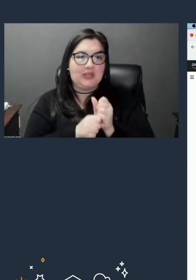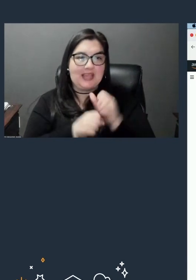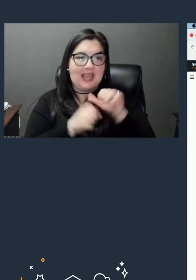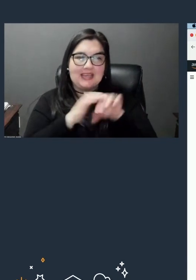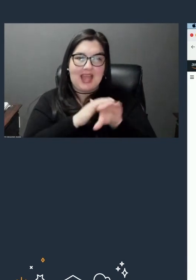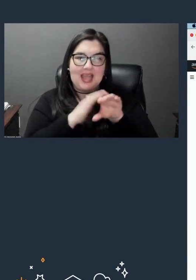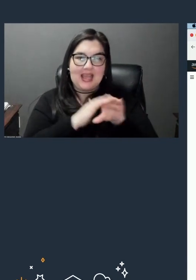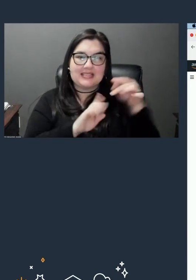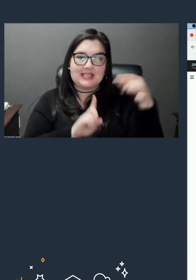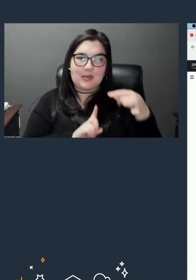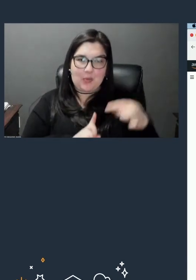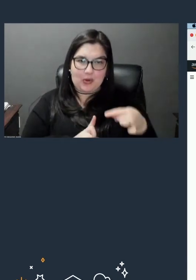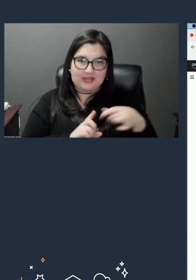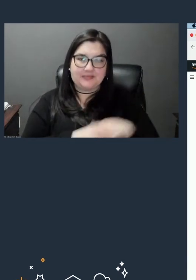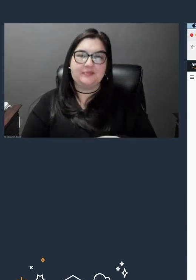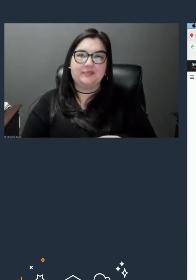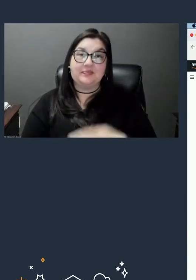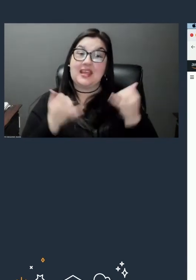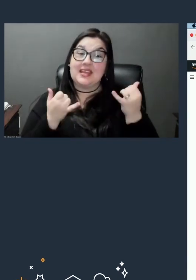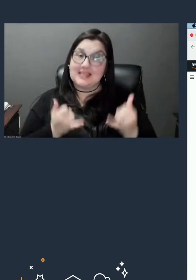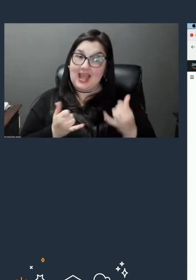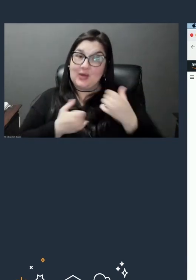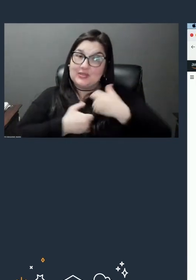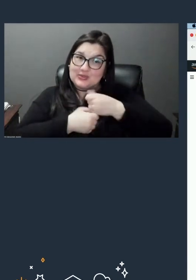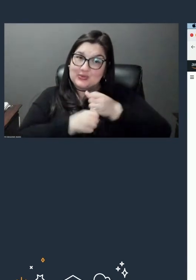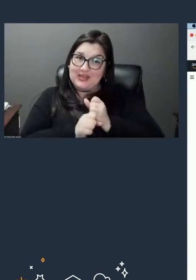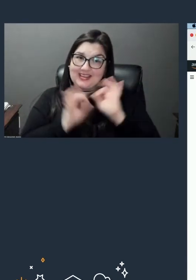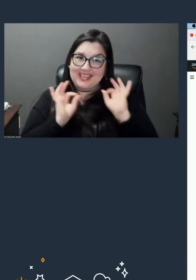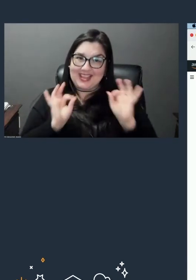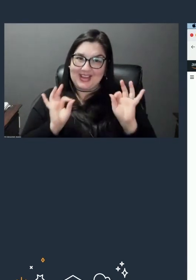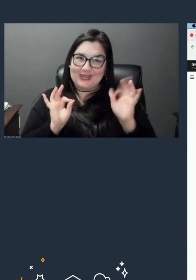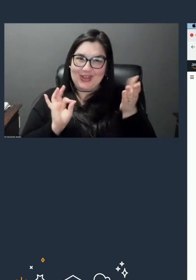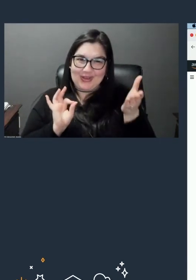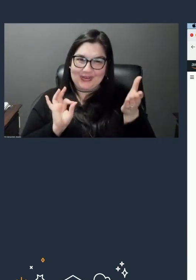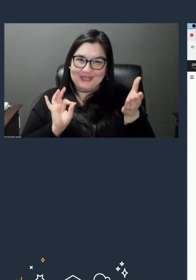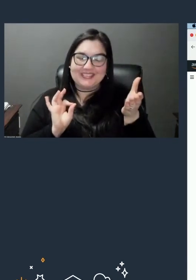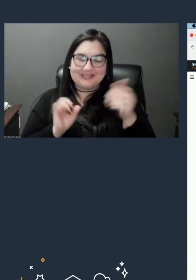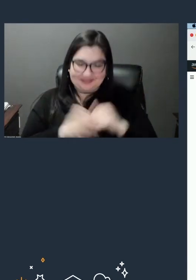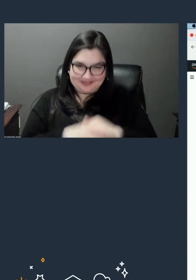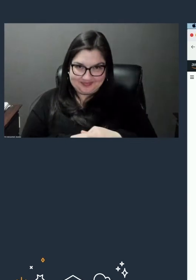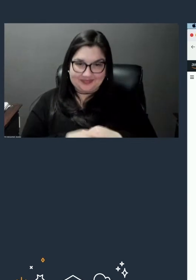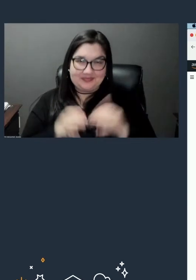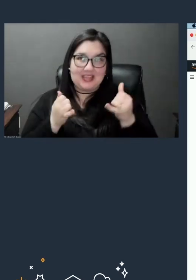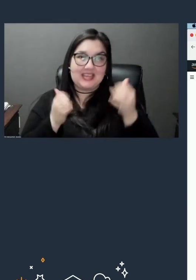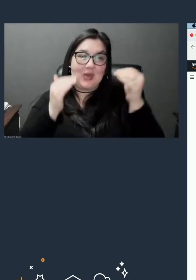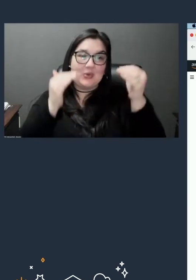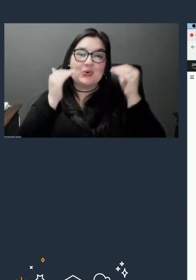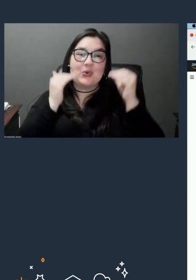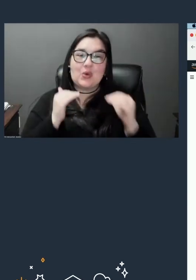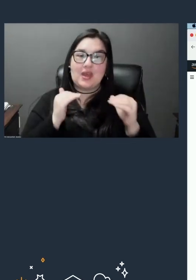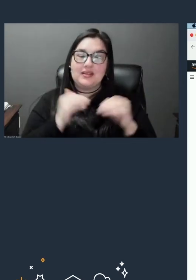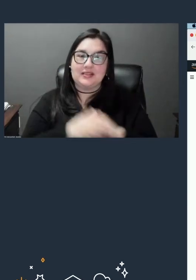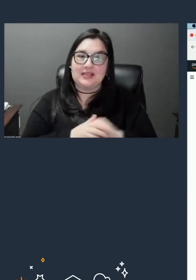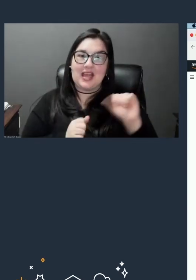So now my access point is created. There you go. It's here. So now I'm going to go on and create the S3 Object Lambda access point.